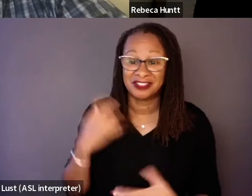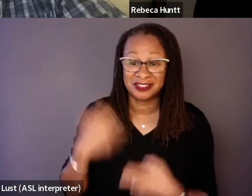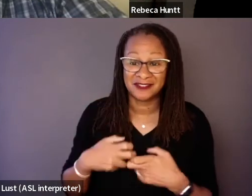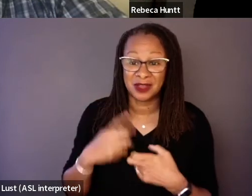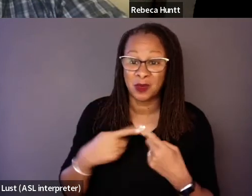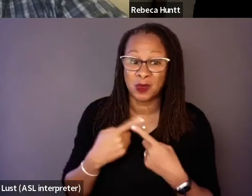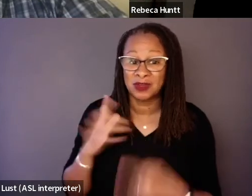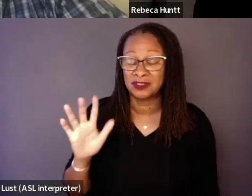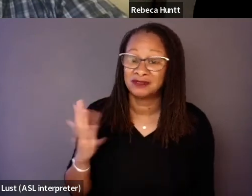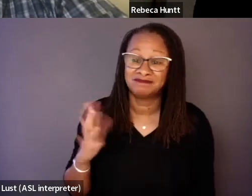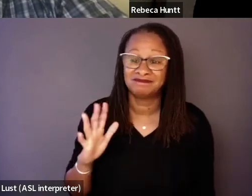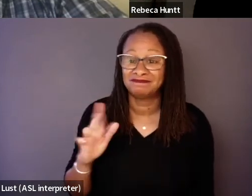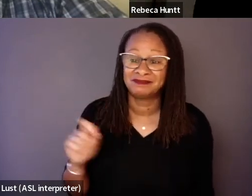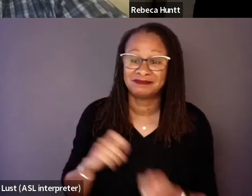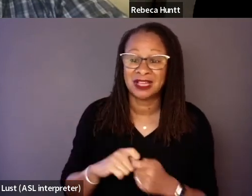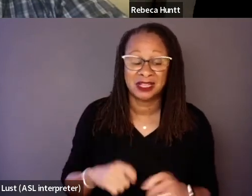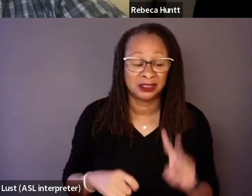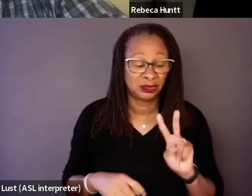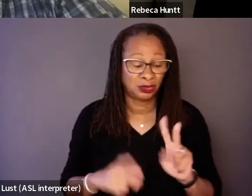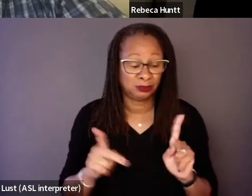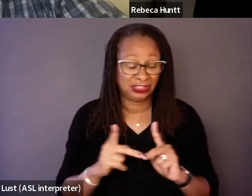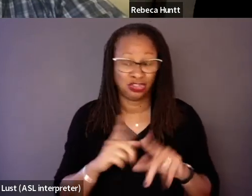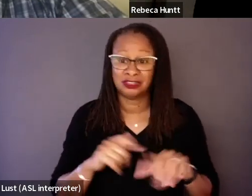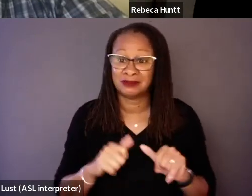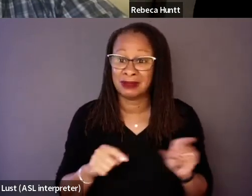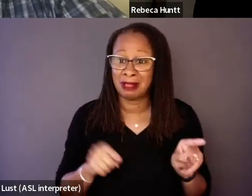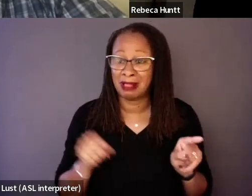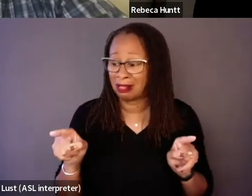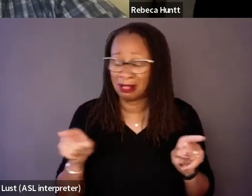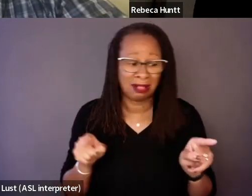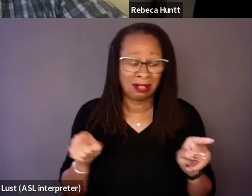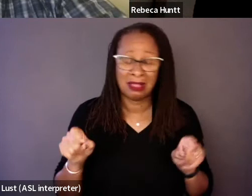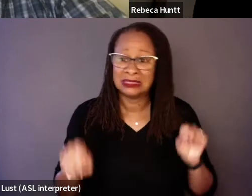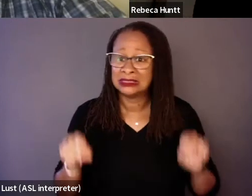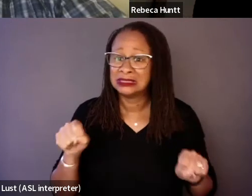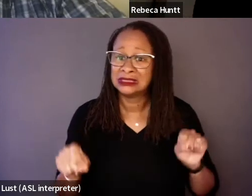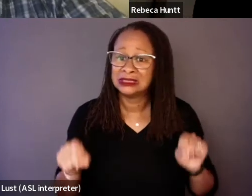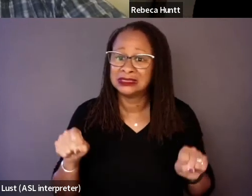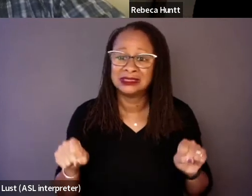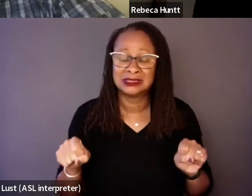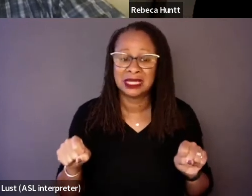positions at once and having to make those tough decisions of, you know, perhaps you're reeling too